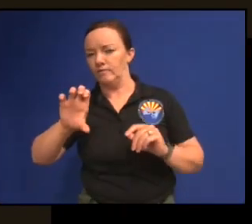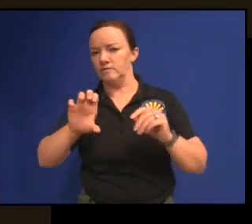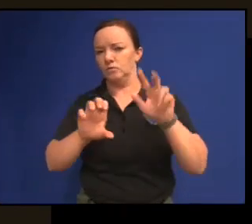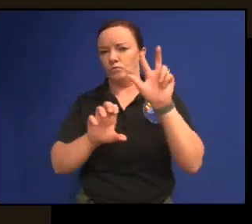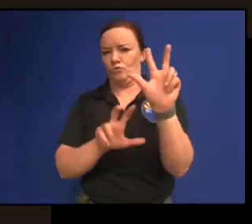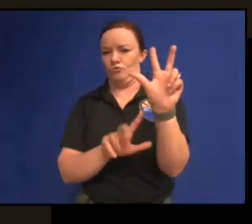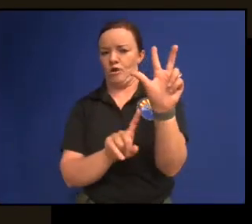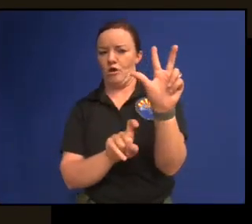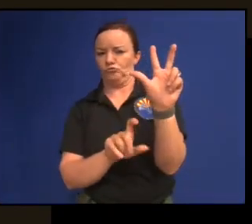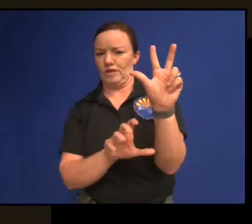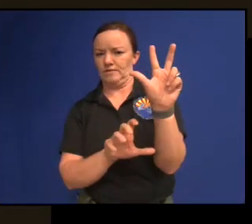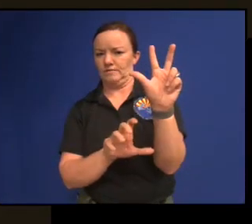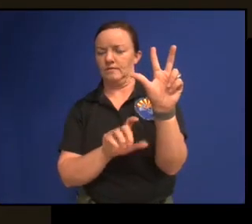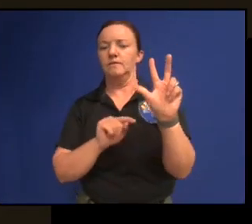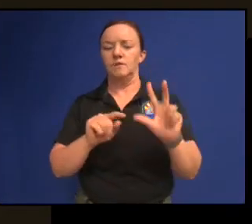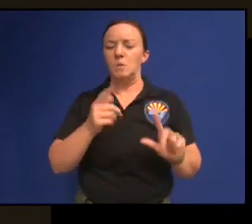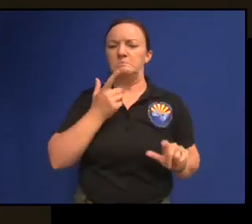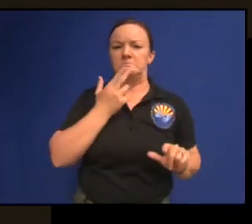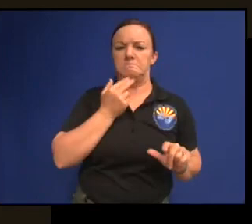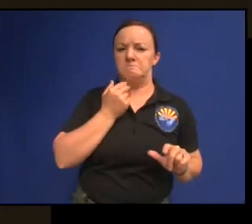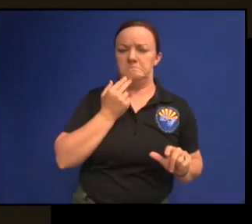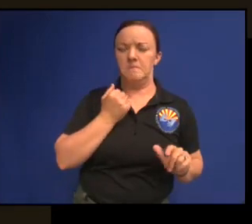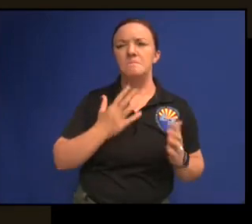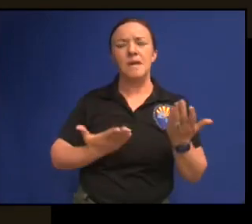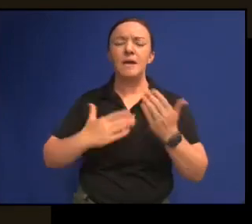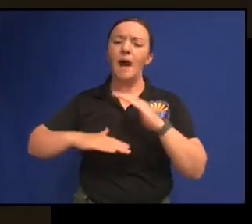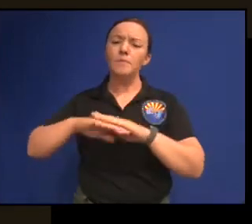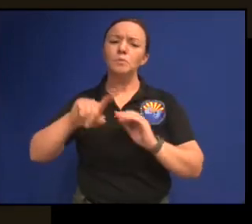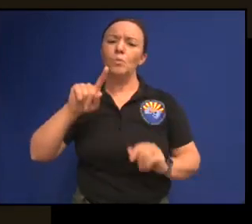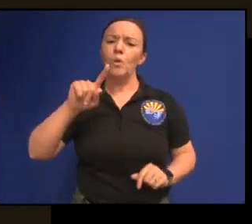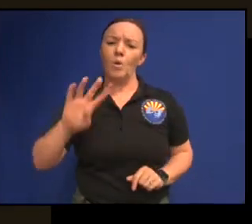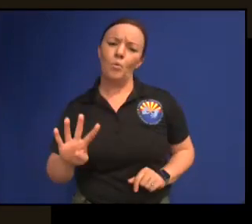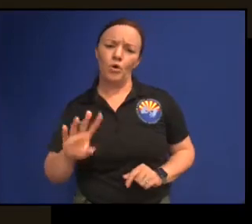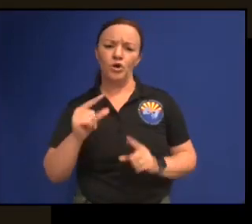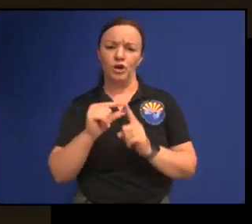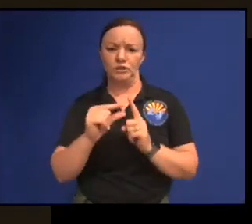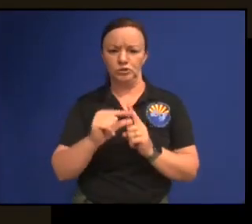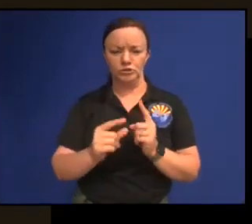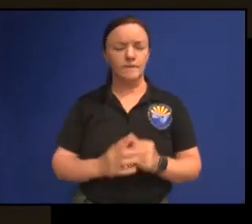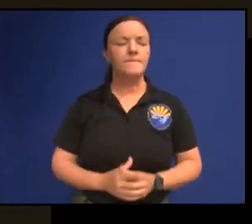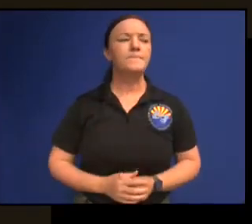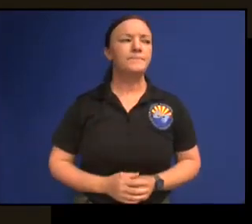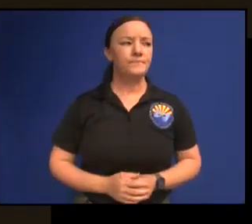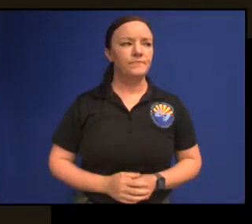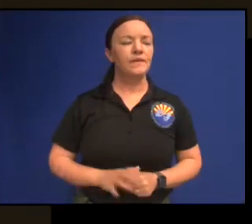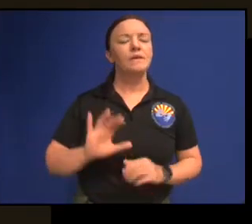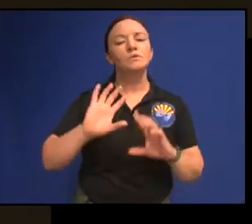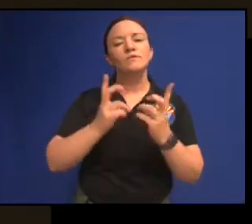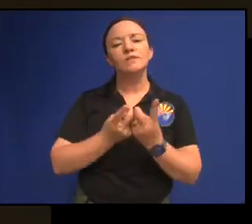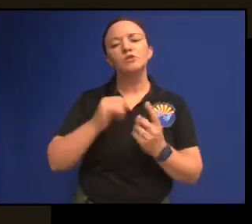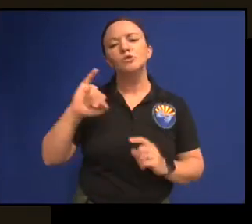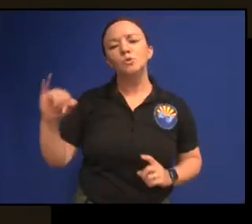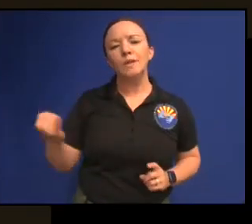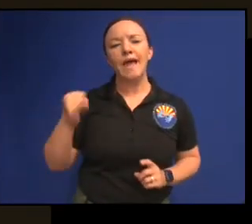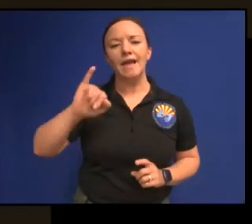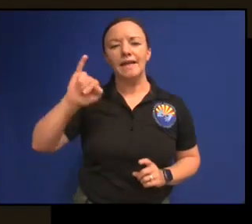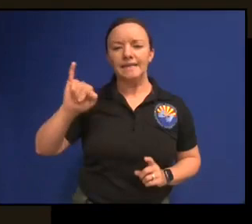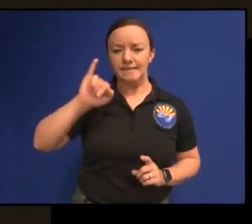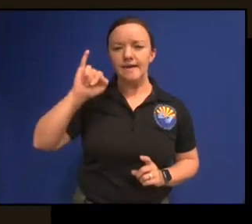JOHN ALREADY TALKED ABOUT THE FACT THAT IT WAS IN THAT DIVISION JULIET IN INDIA WHERE WE SAW THAT LIGHTNING AND THAT IS WHERE WE GOT MOST OF OUR RAIN IN THE AREA.